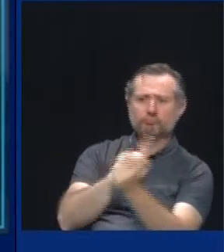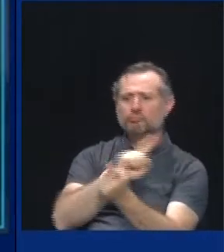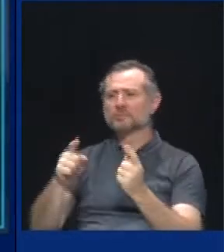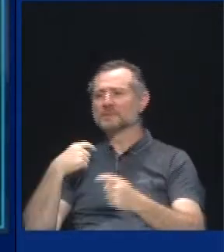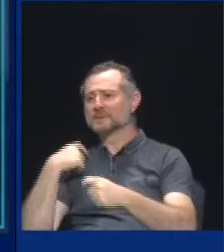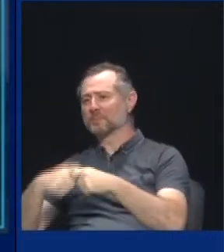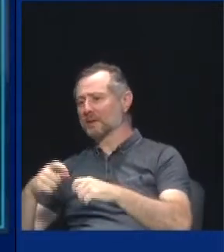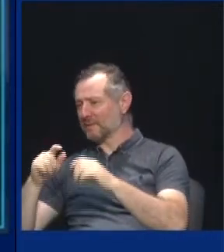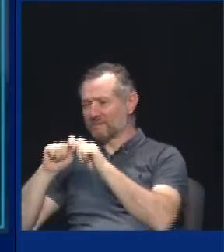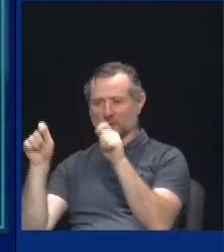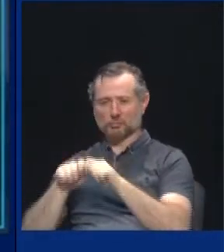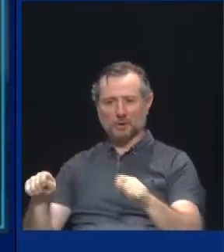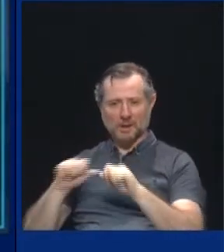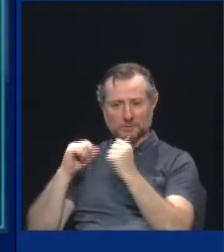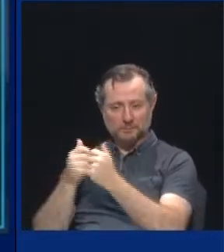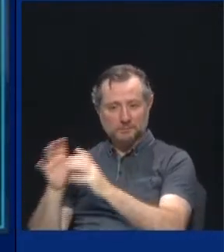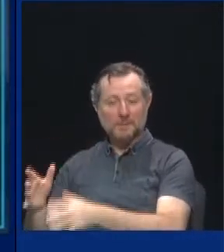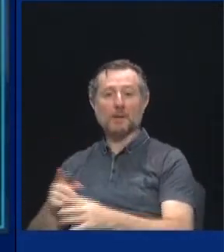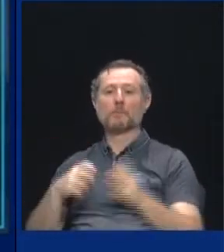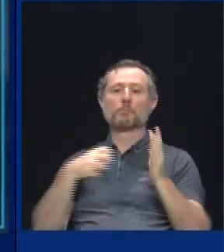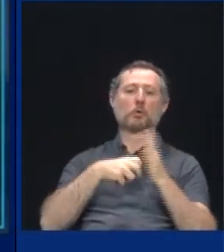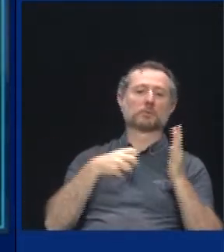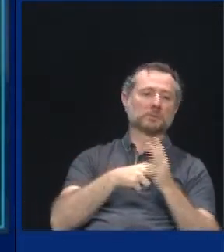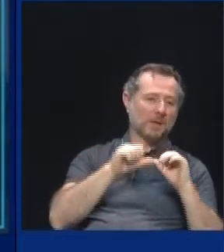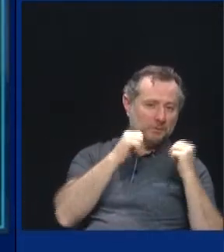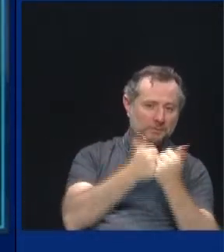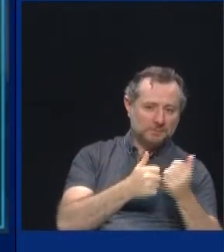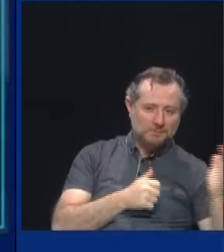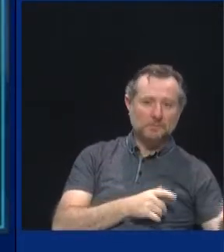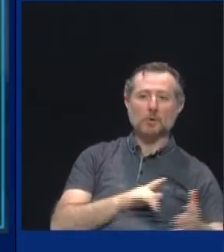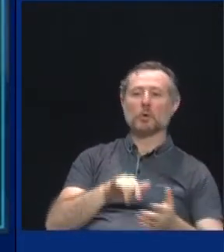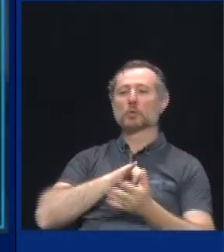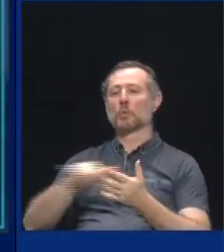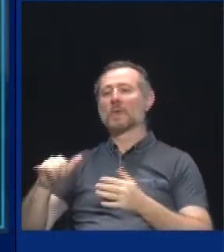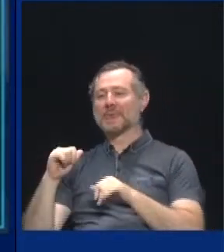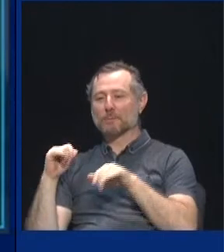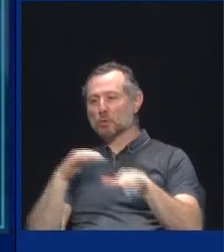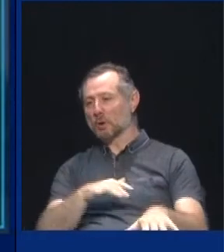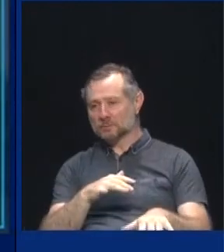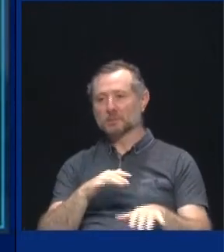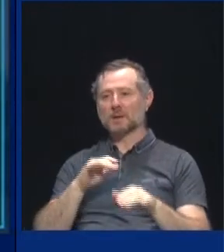GO OUT AND LITERALLY HAVE THESE COMMUNITIES.